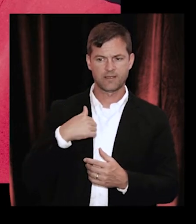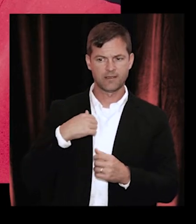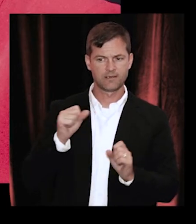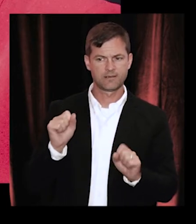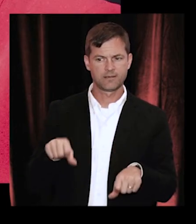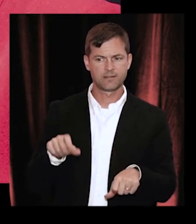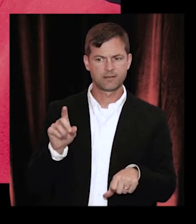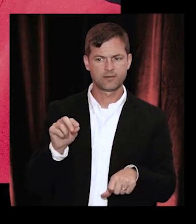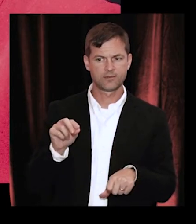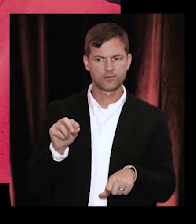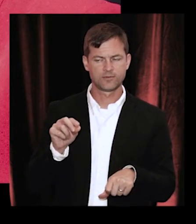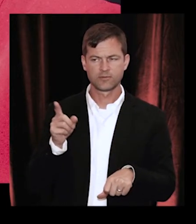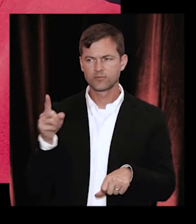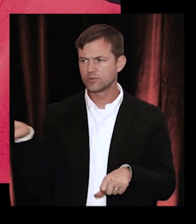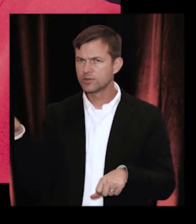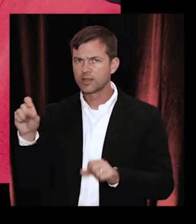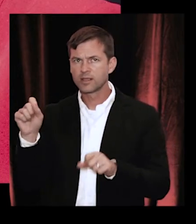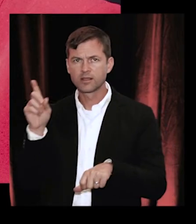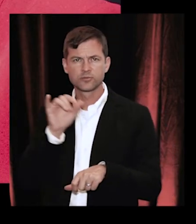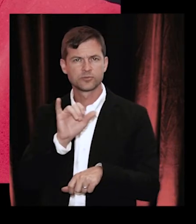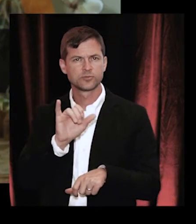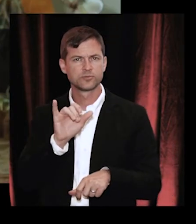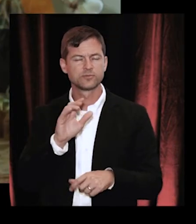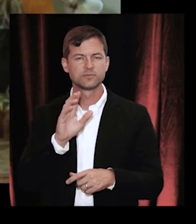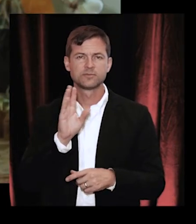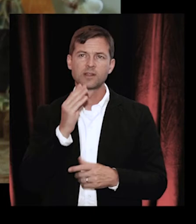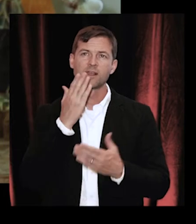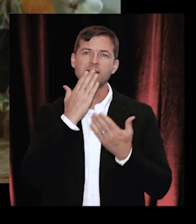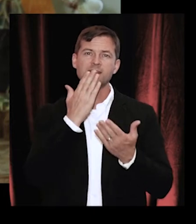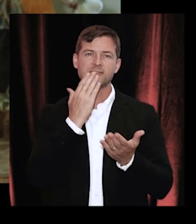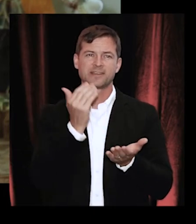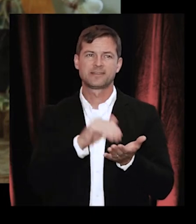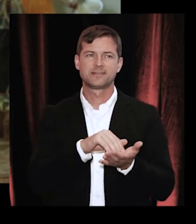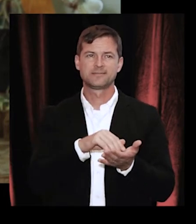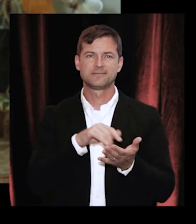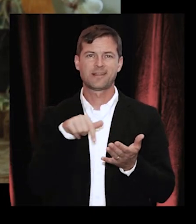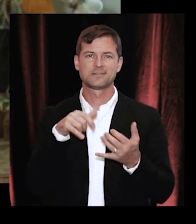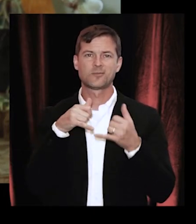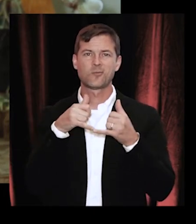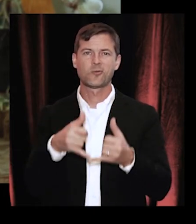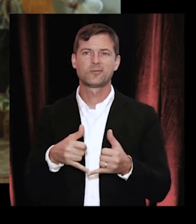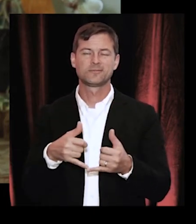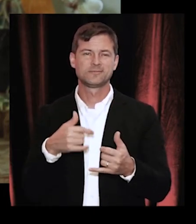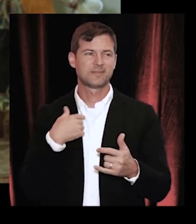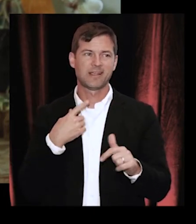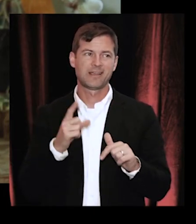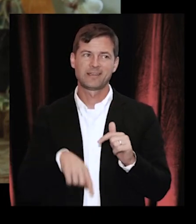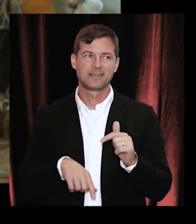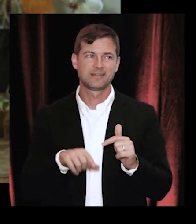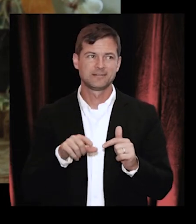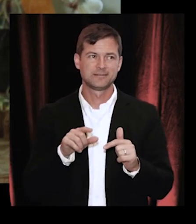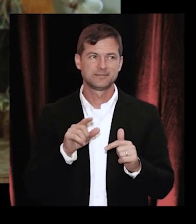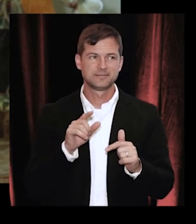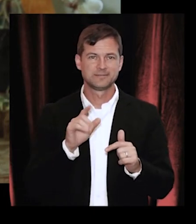they can do it also and thank you again for this award. And I couldn't be any happier, proud.